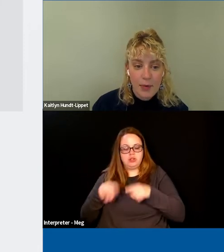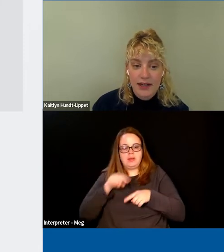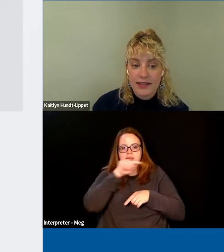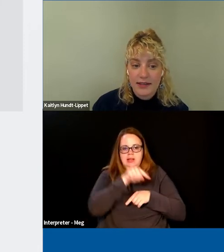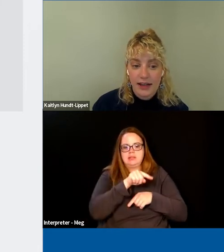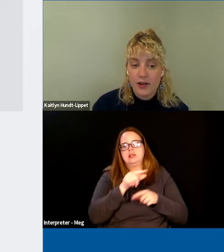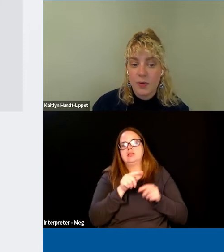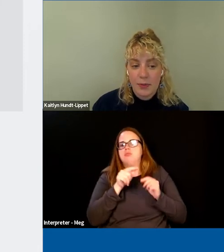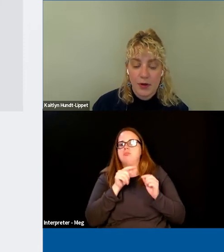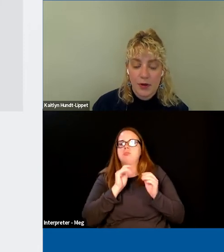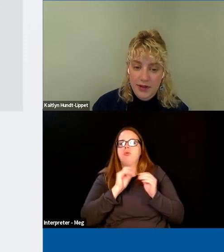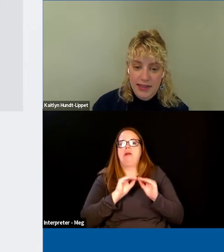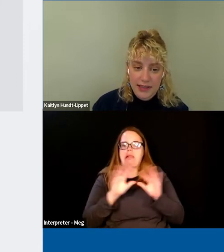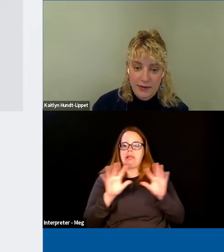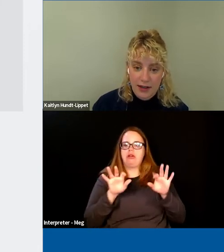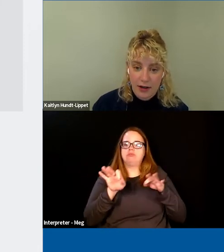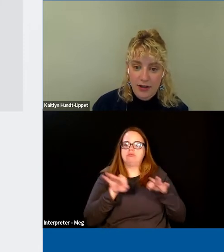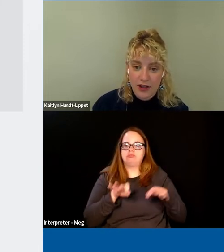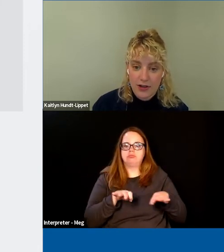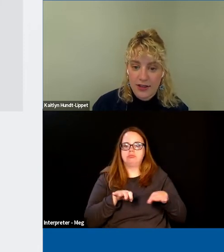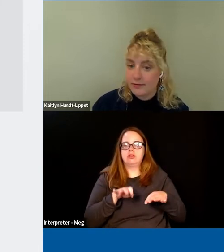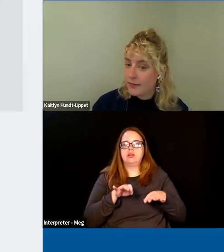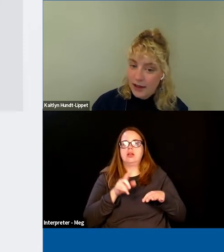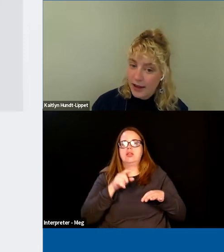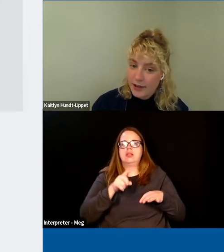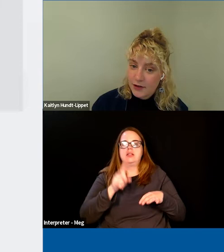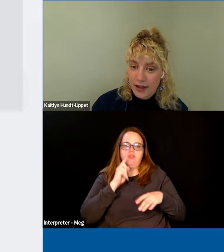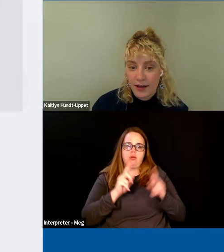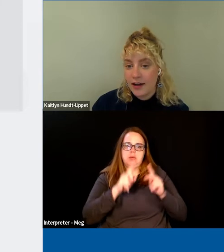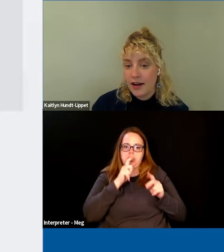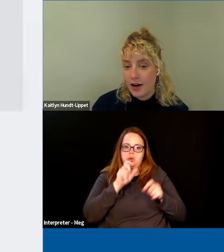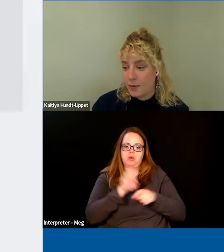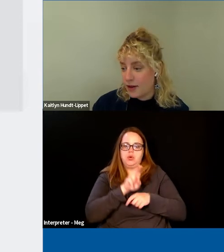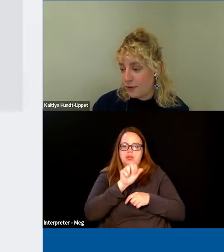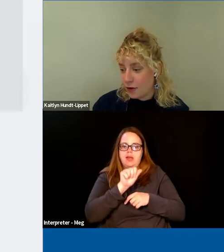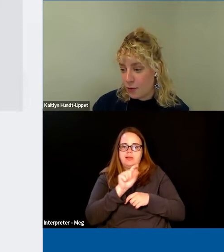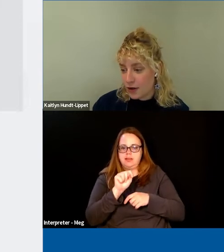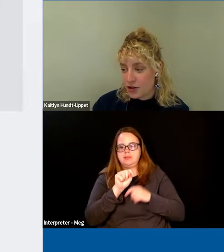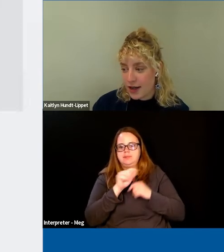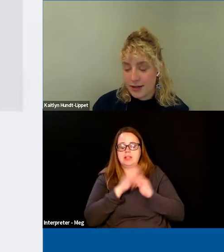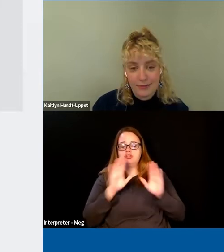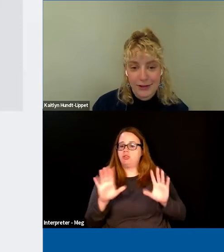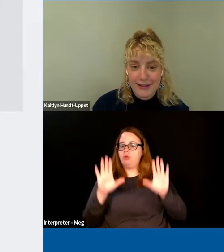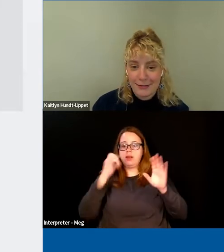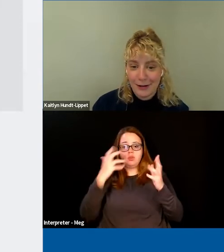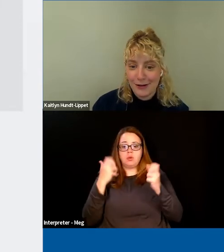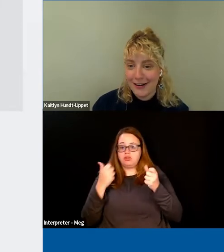but it's tailored to people who use, assistive technology users, and it's free. If you wanna try it, please let me know,